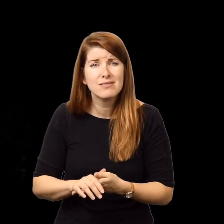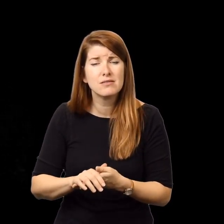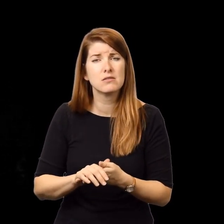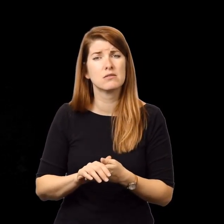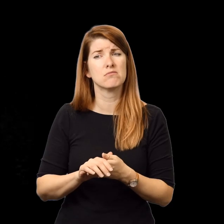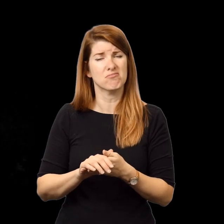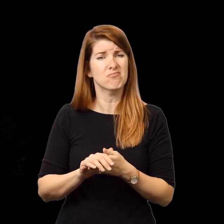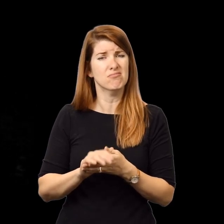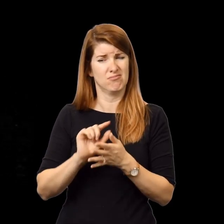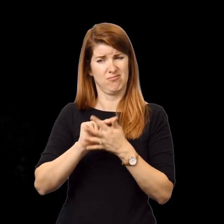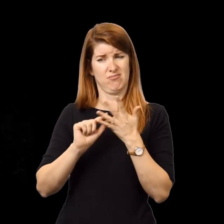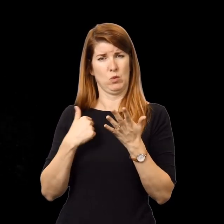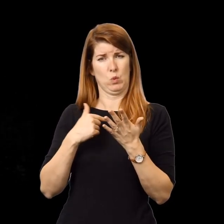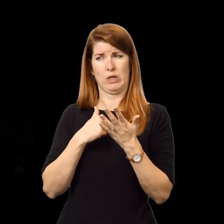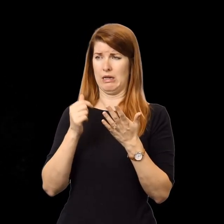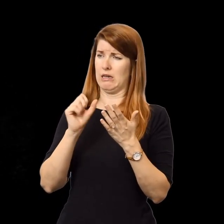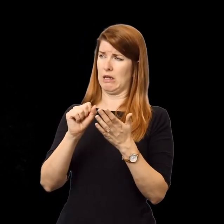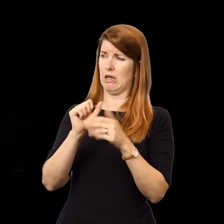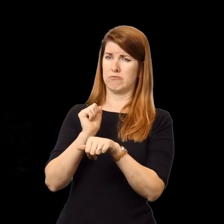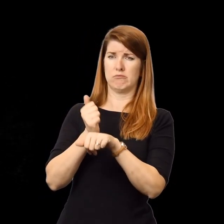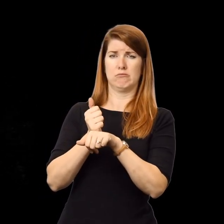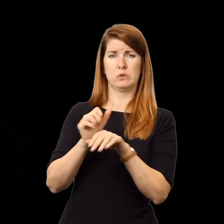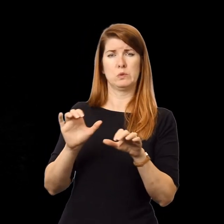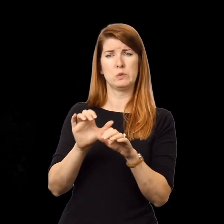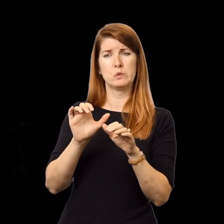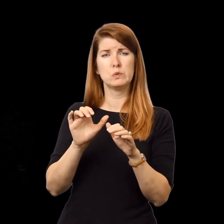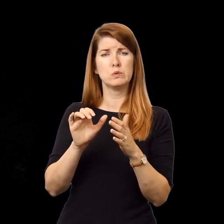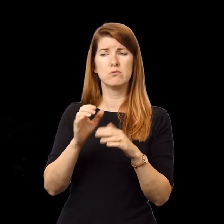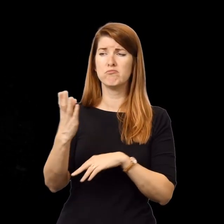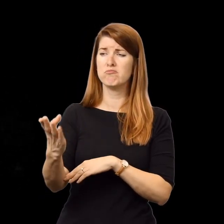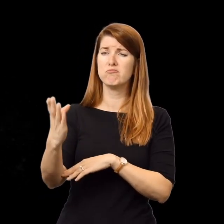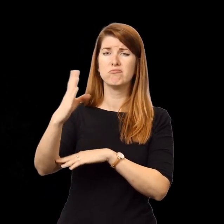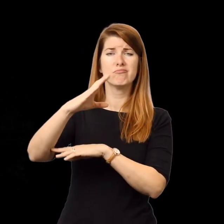There are things that we can do day in, day out, throughout the morning,